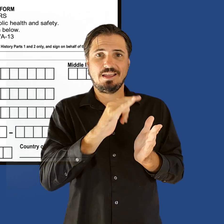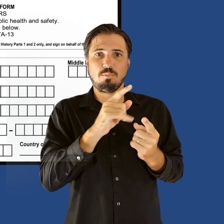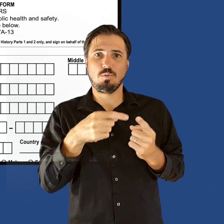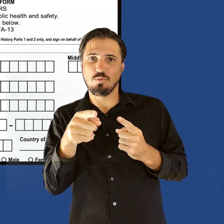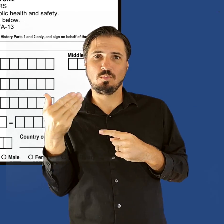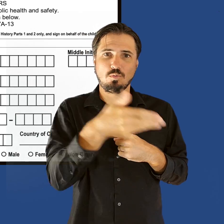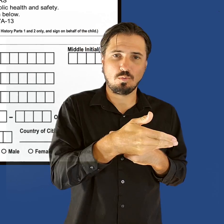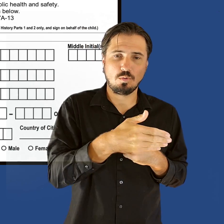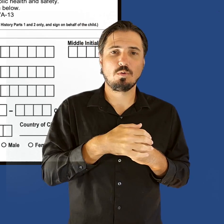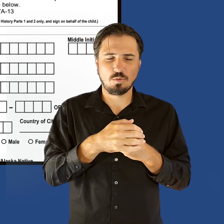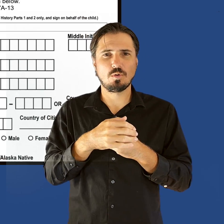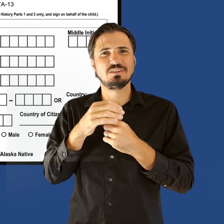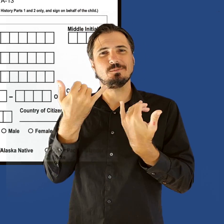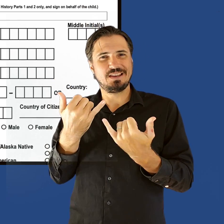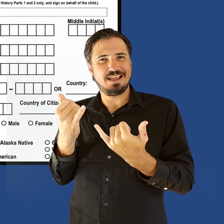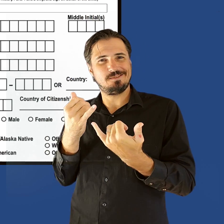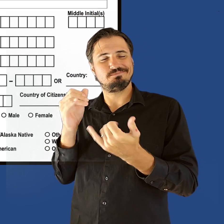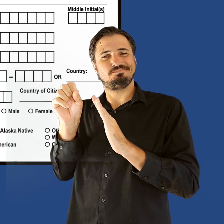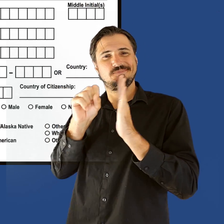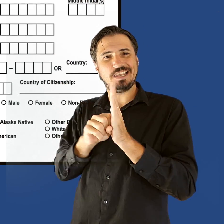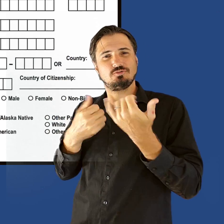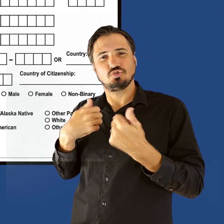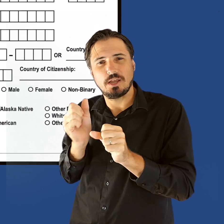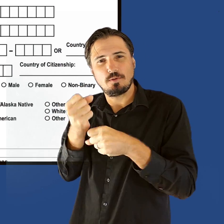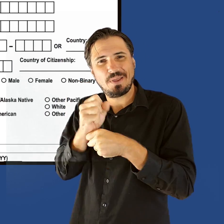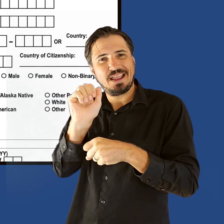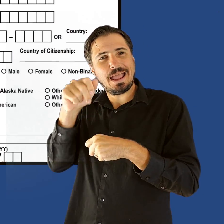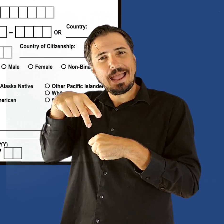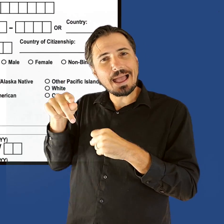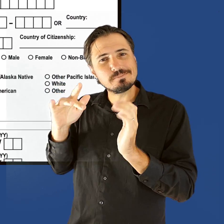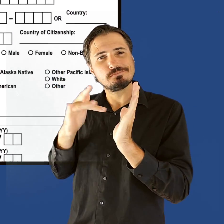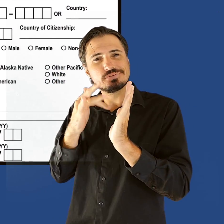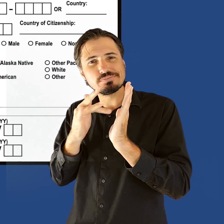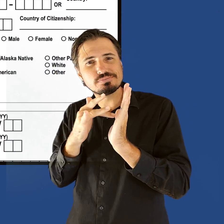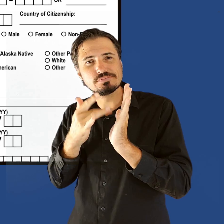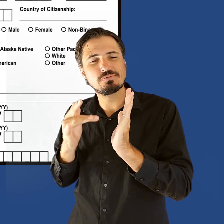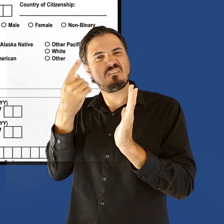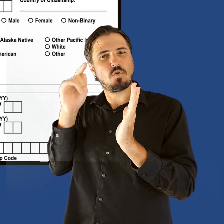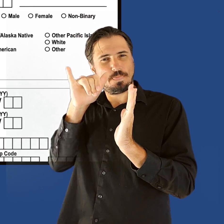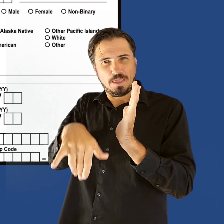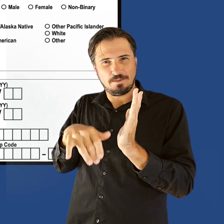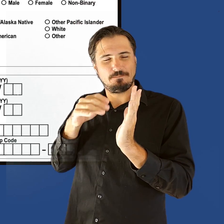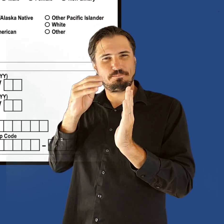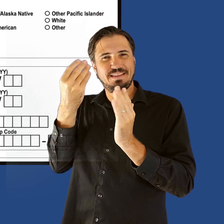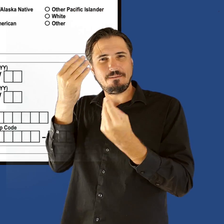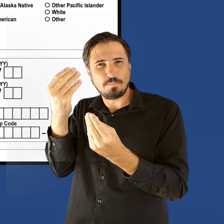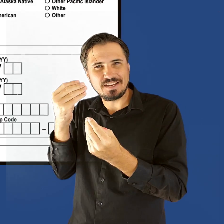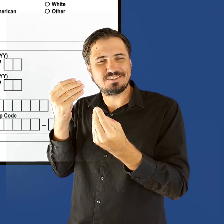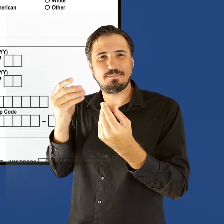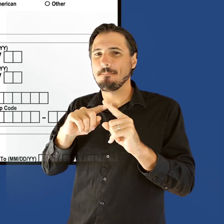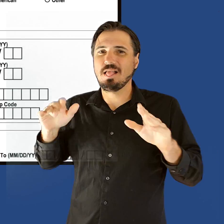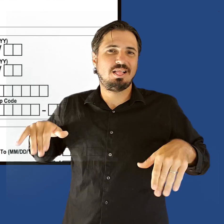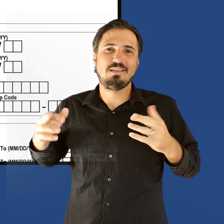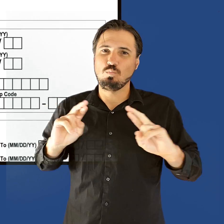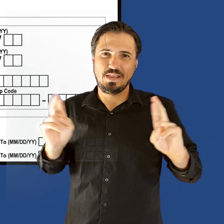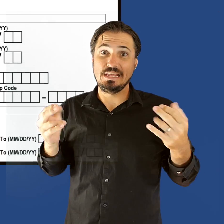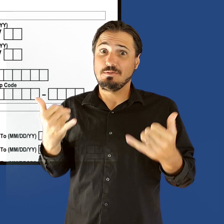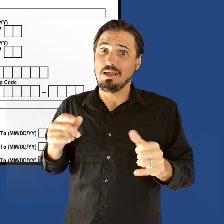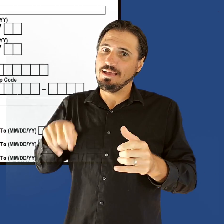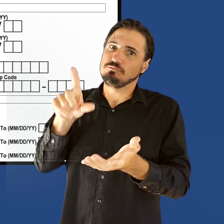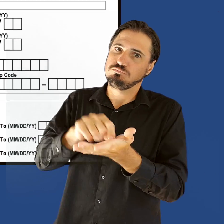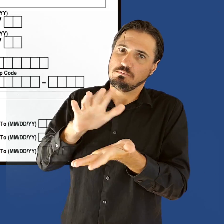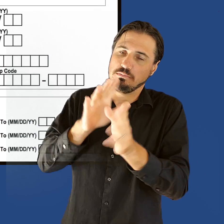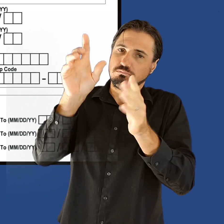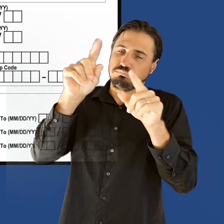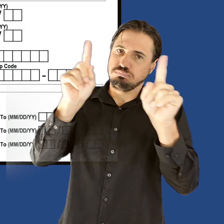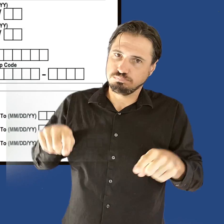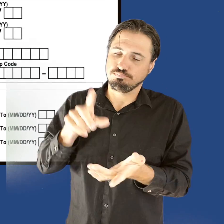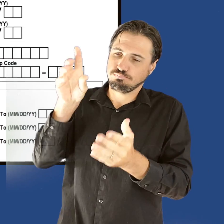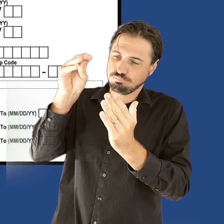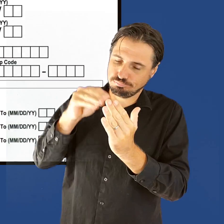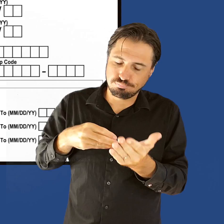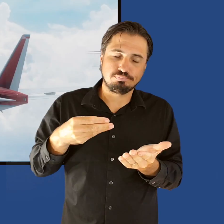State officials are working to create a digital form with a QR code, so that travelers can use their cell phones to streamline the screening process, but that option is not yet available.